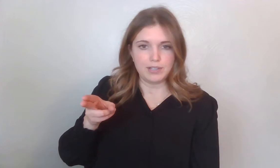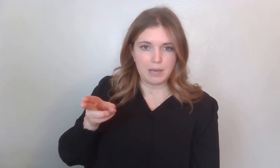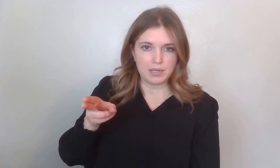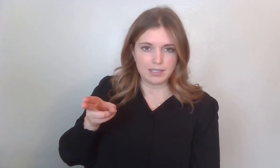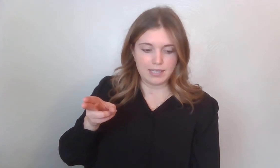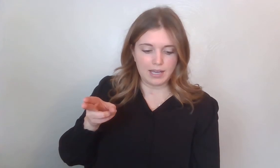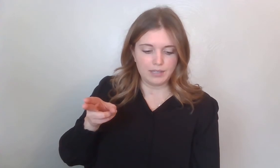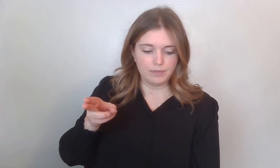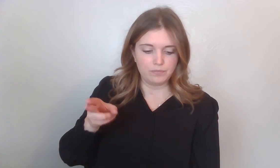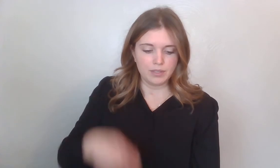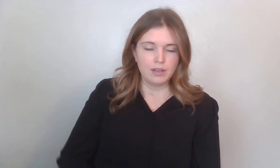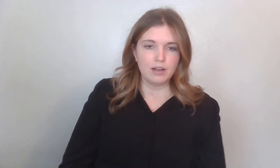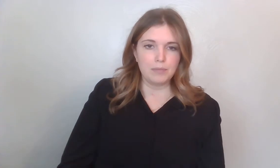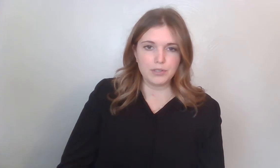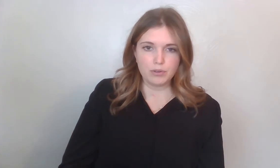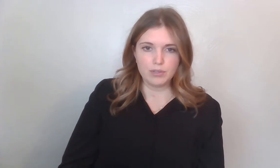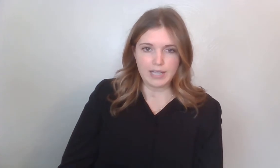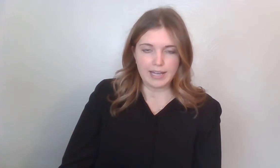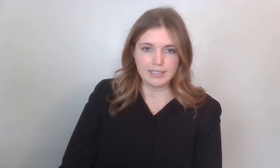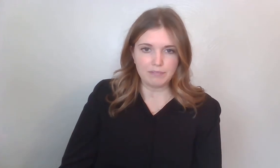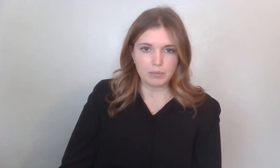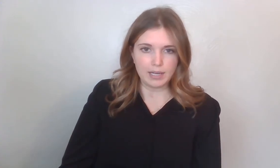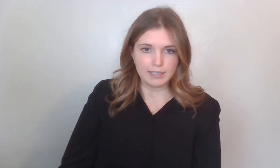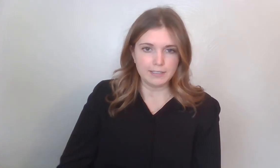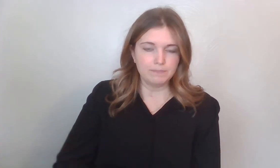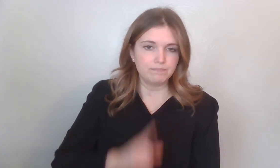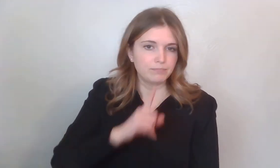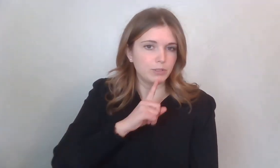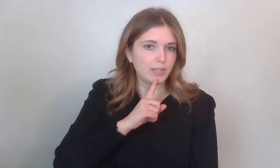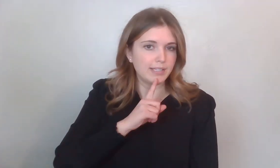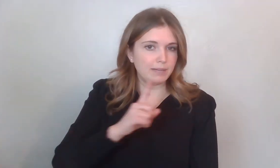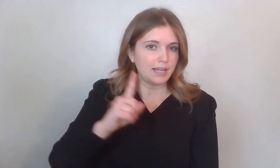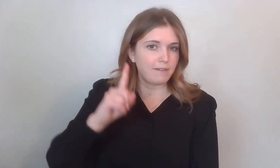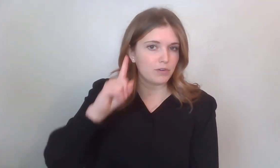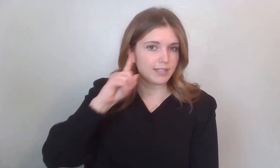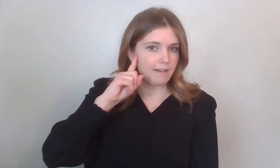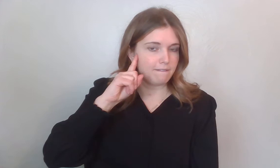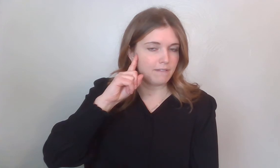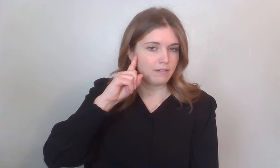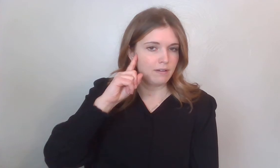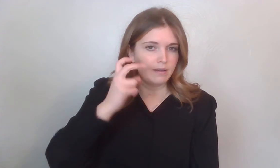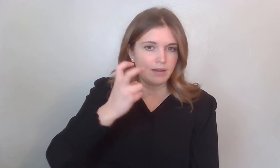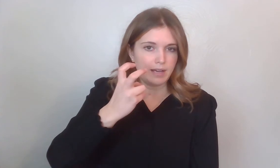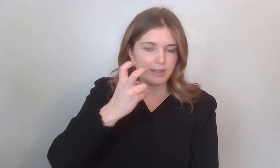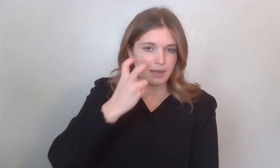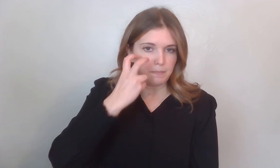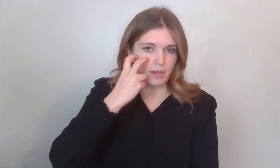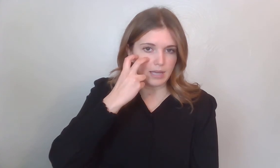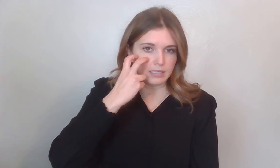dominant side. I'm also going to add DEAFBLIND. Do that same sign for DEAF and then BLIND.